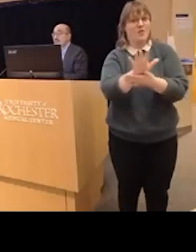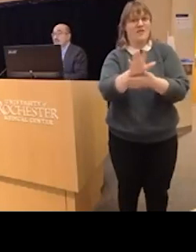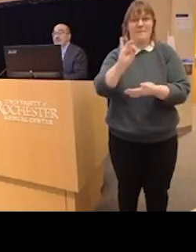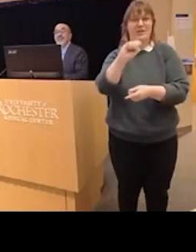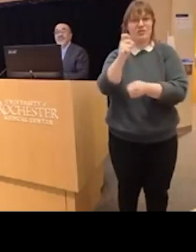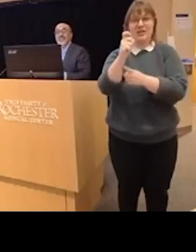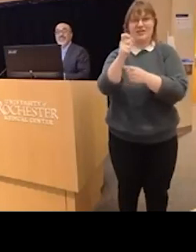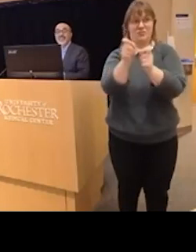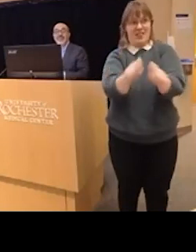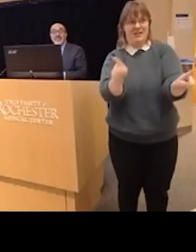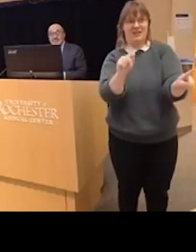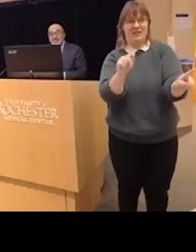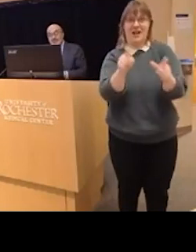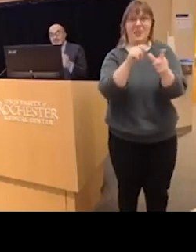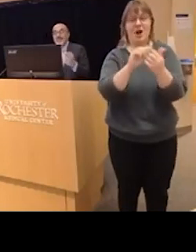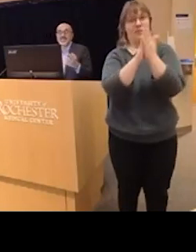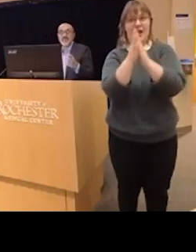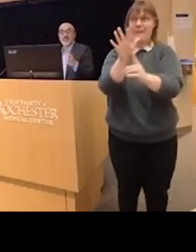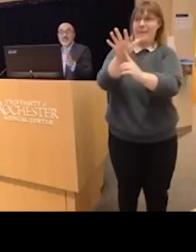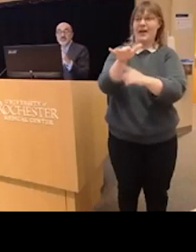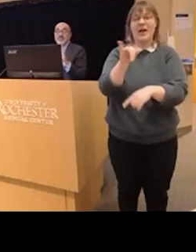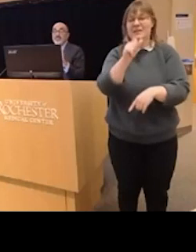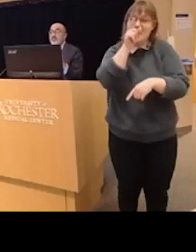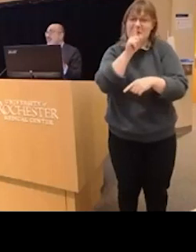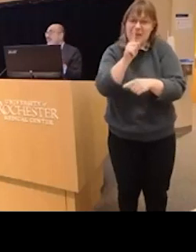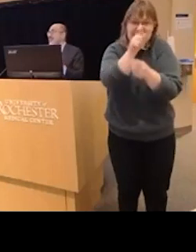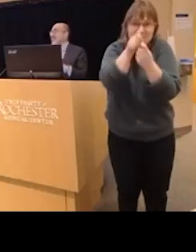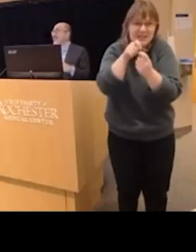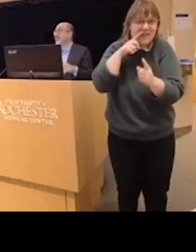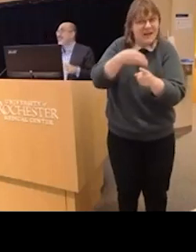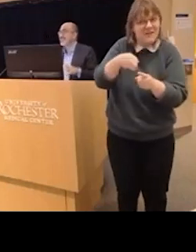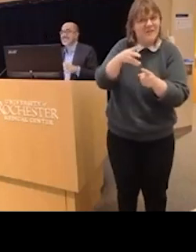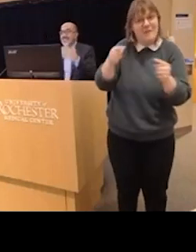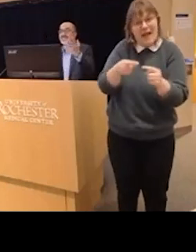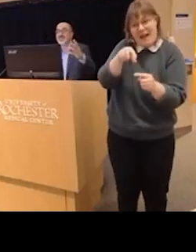like fire and then uh you know but it's not really specific for pain you know but that's how the term